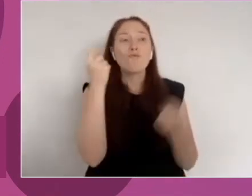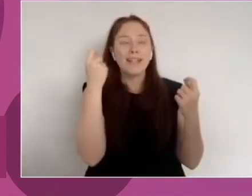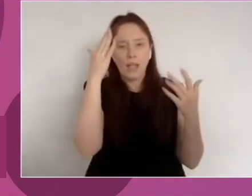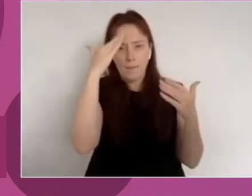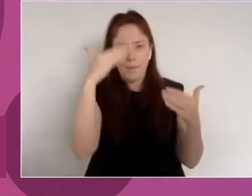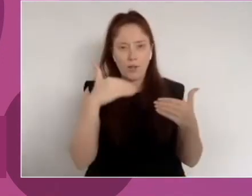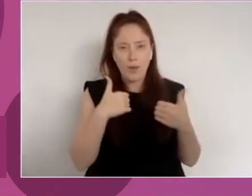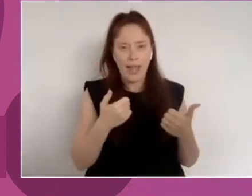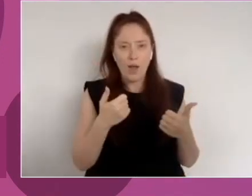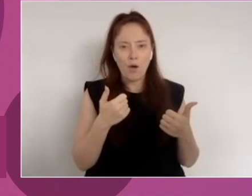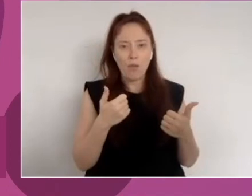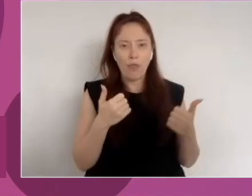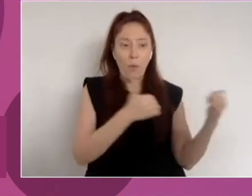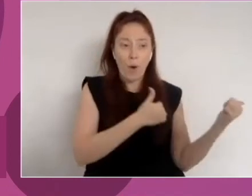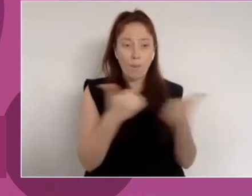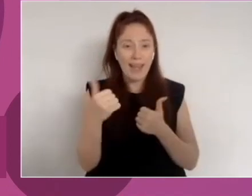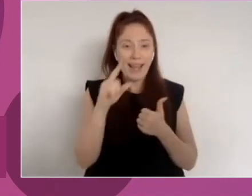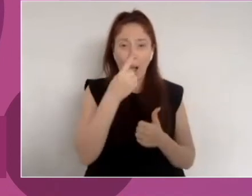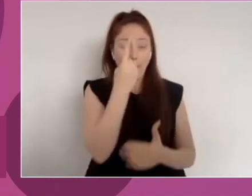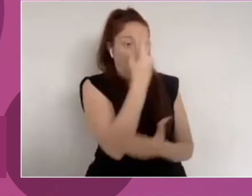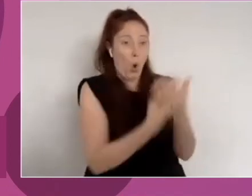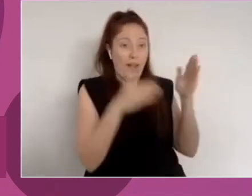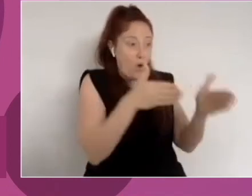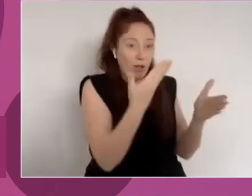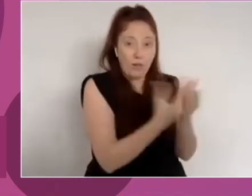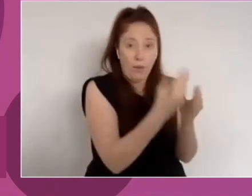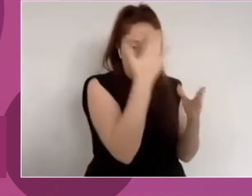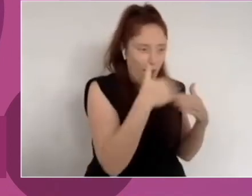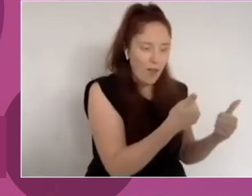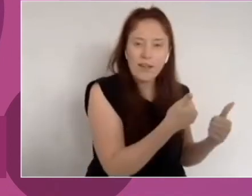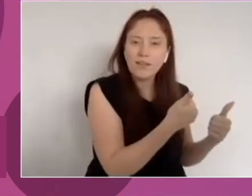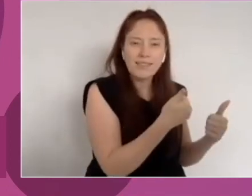health or in health portfolios. It needs to work across different portfolios of Government.